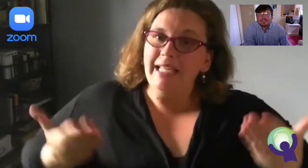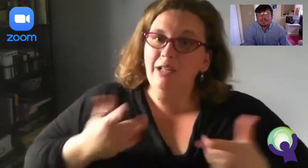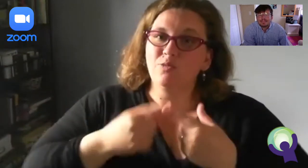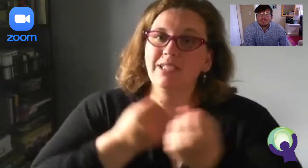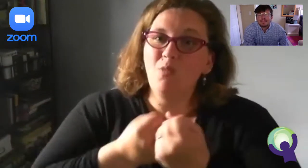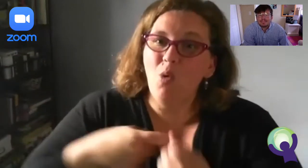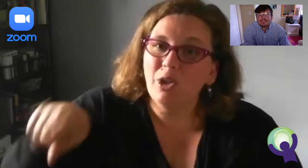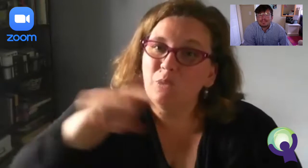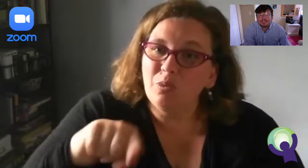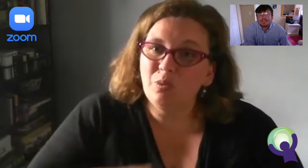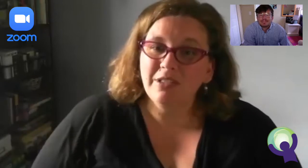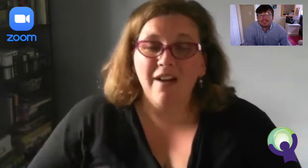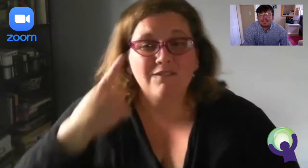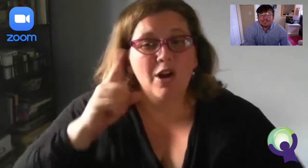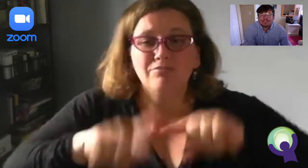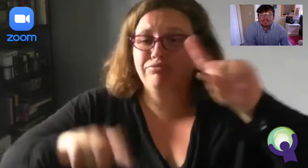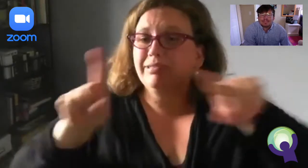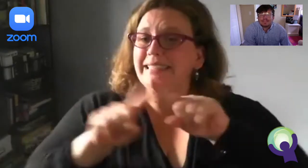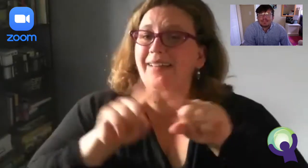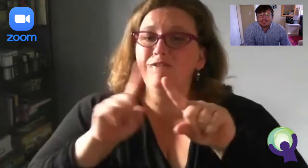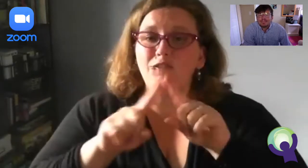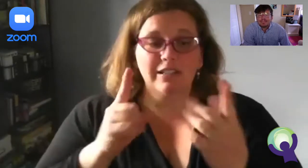that they might need. So we may not even be able to support them